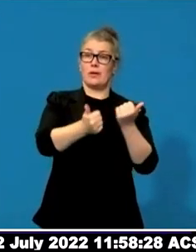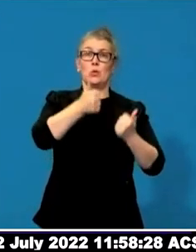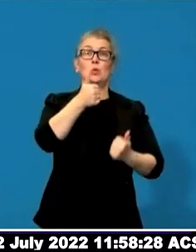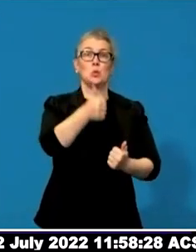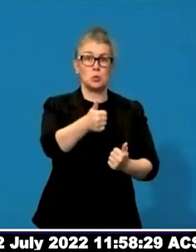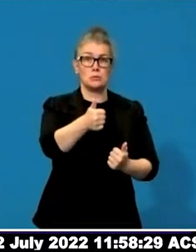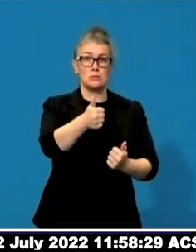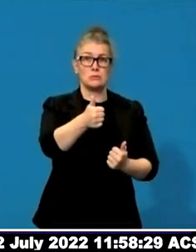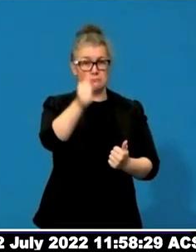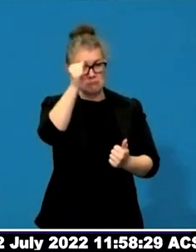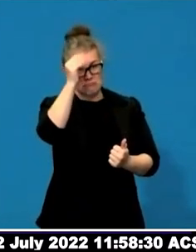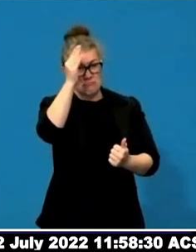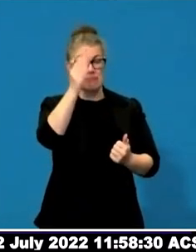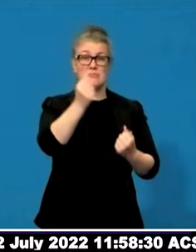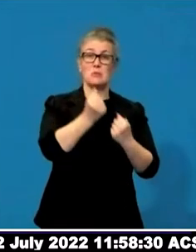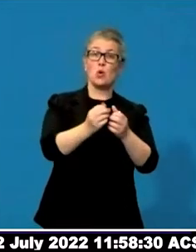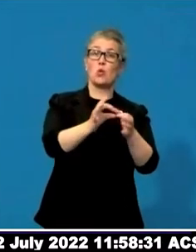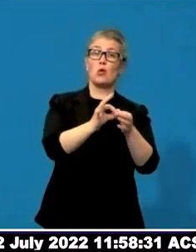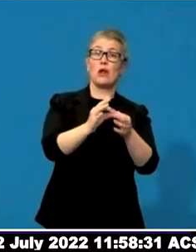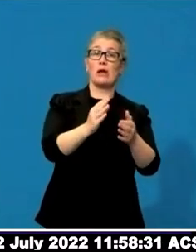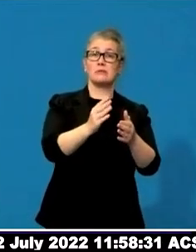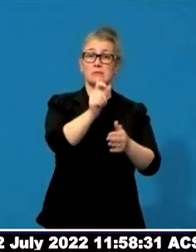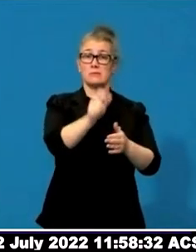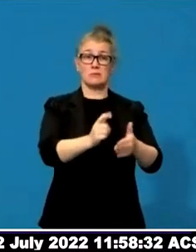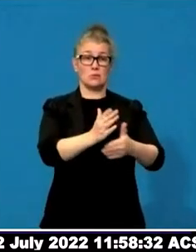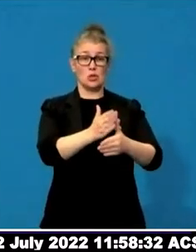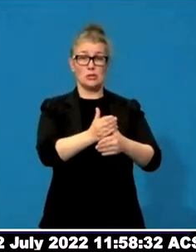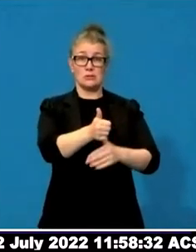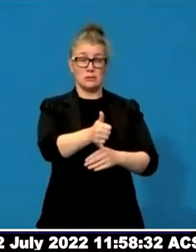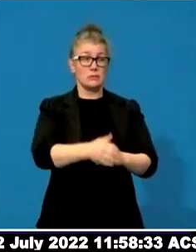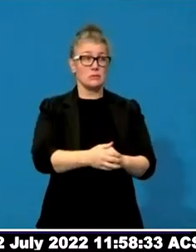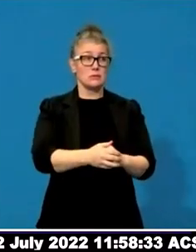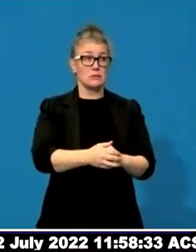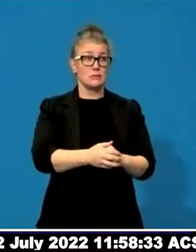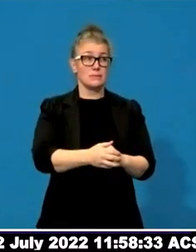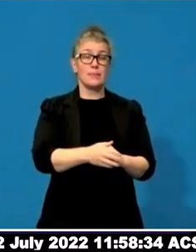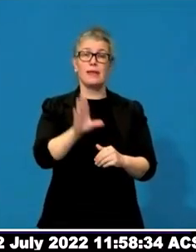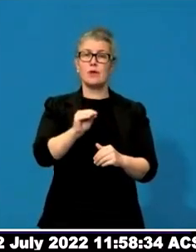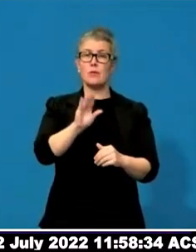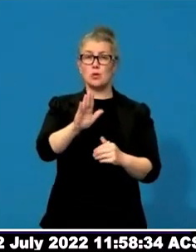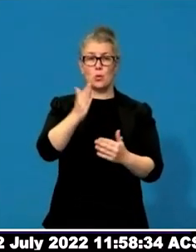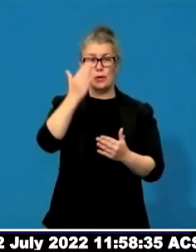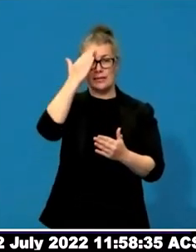by omission, some of them are not so good. Based on your experience, what are the characteristics